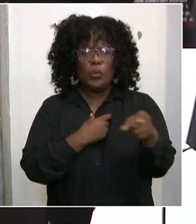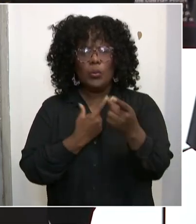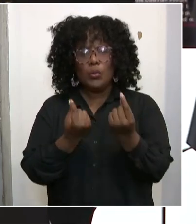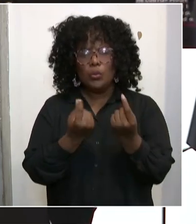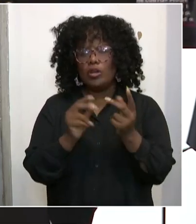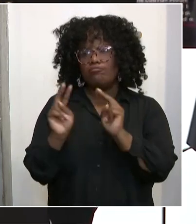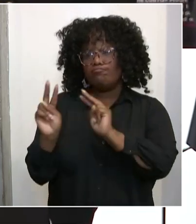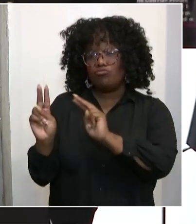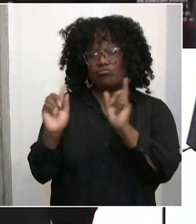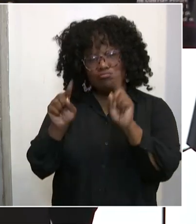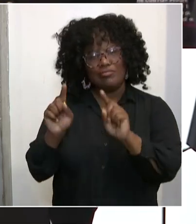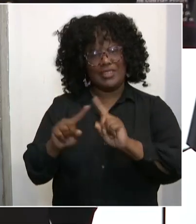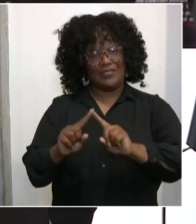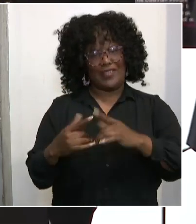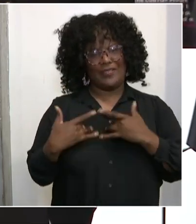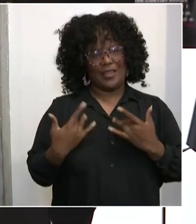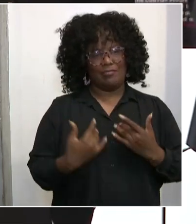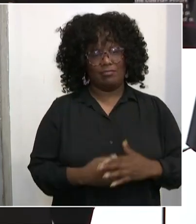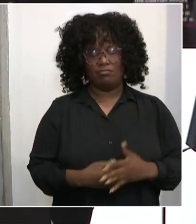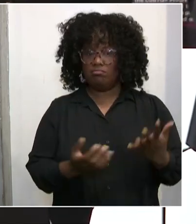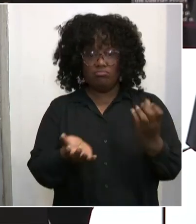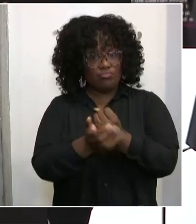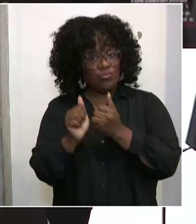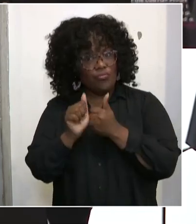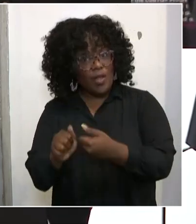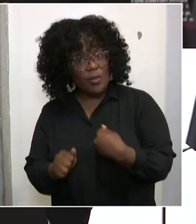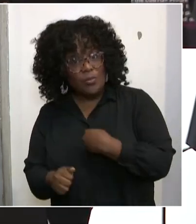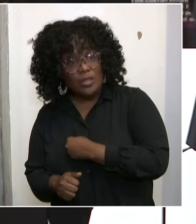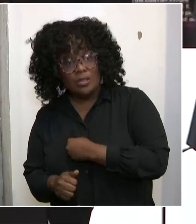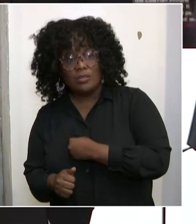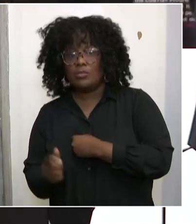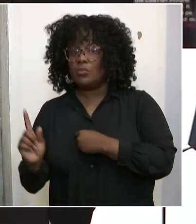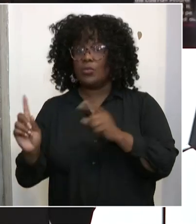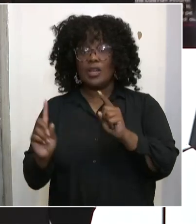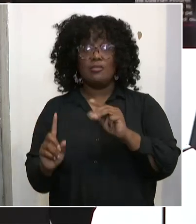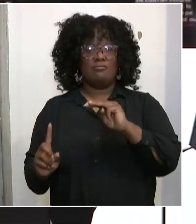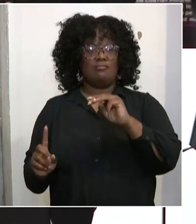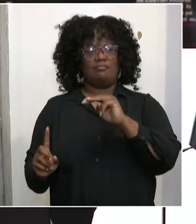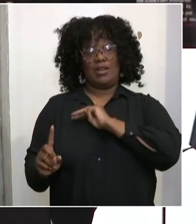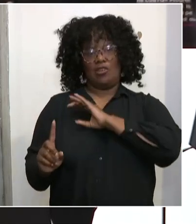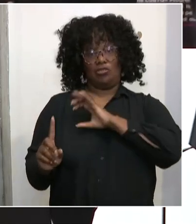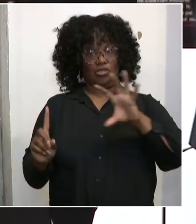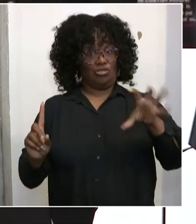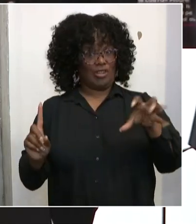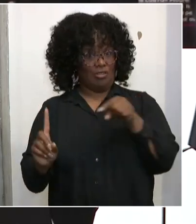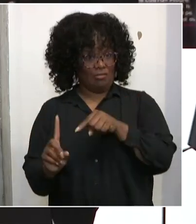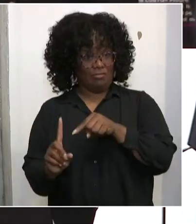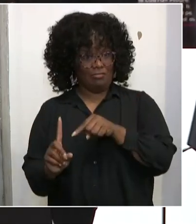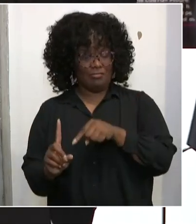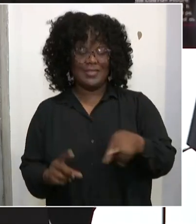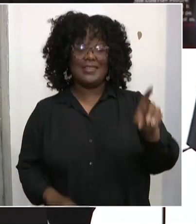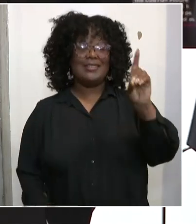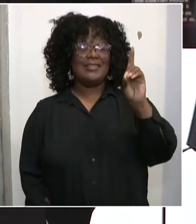You can follow us, watch us on Mayor Bowser's channel, DCN channel 16 to learn more as well as on our, uh,